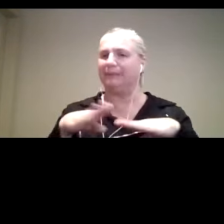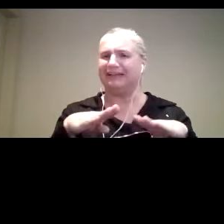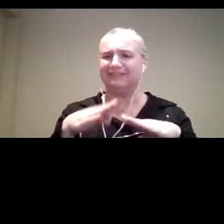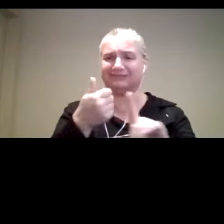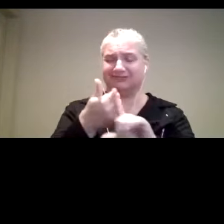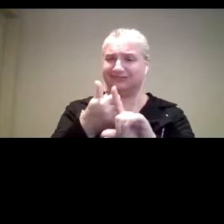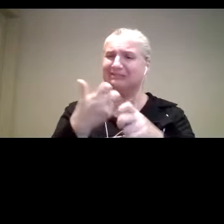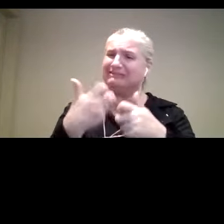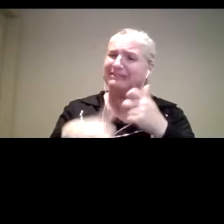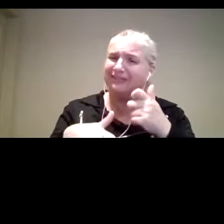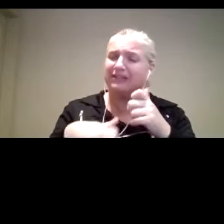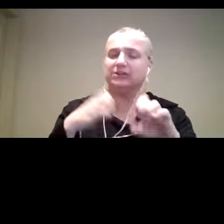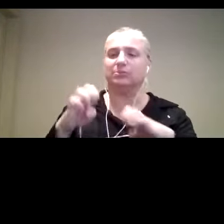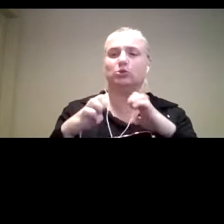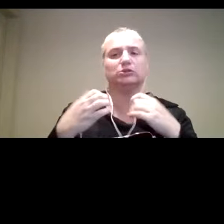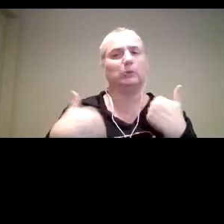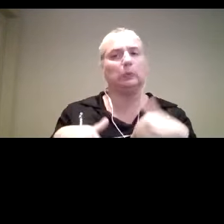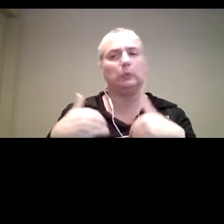It is emotional, right?